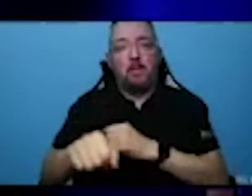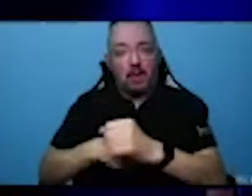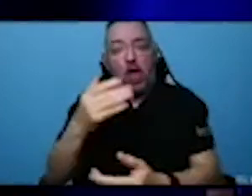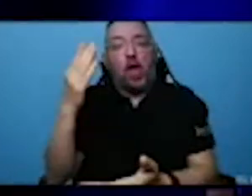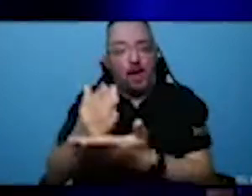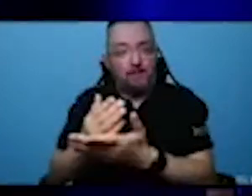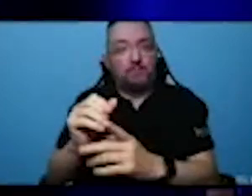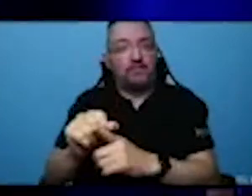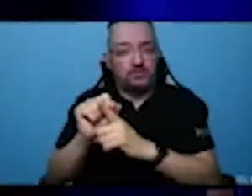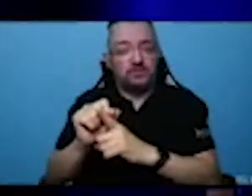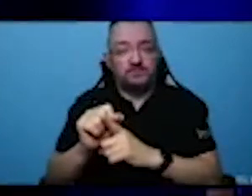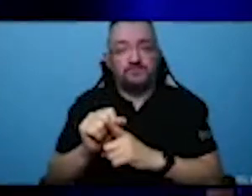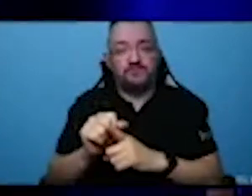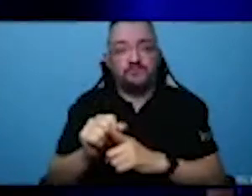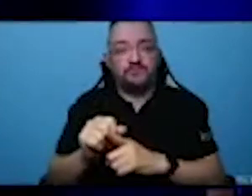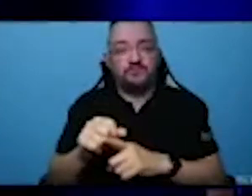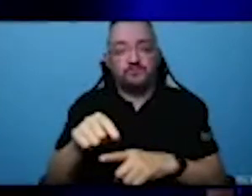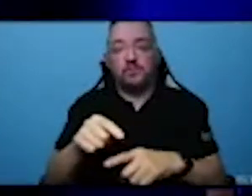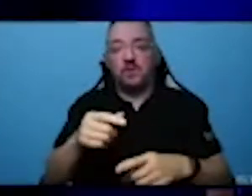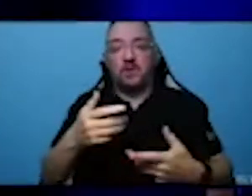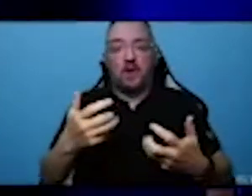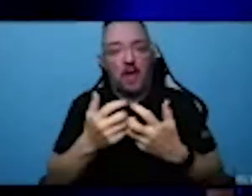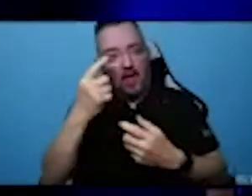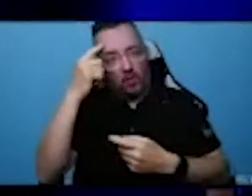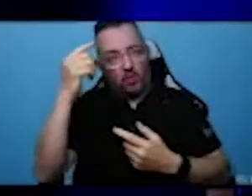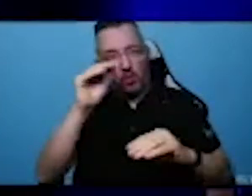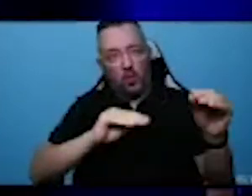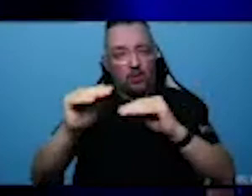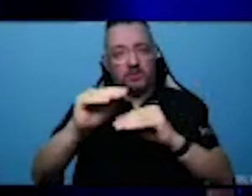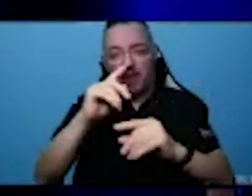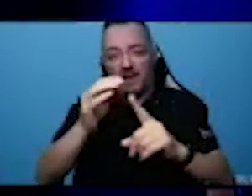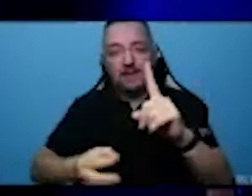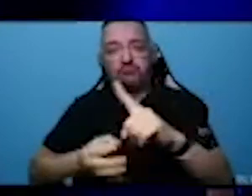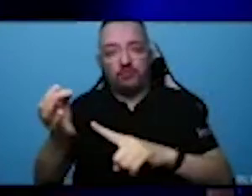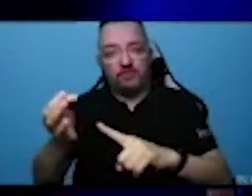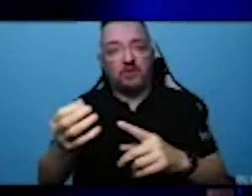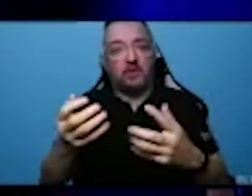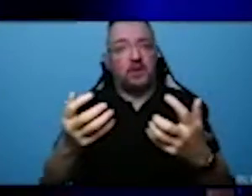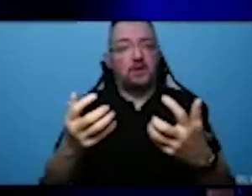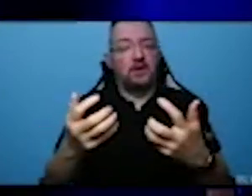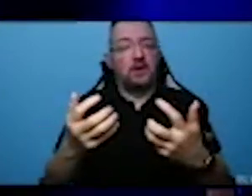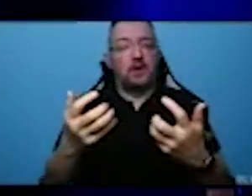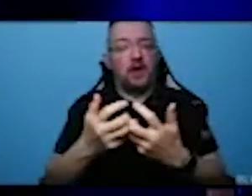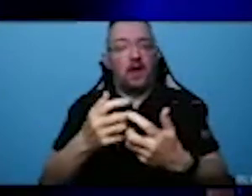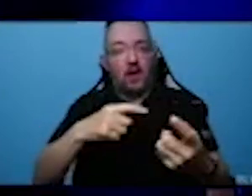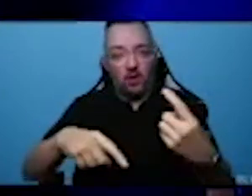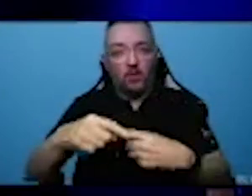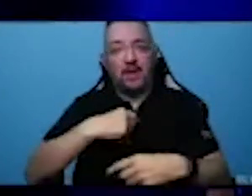of how do we do things better is also how do we stop our requirement to do things? How do we stop the state, the